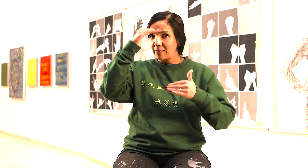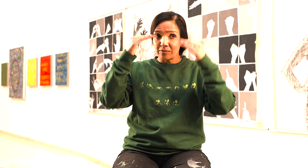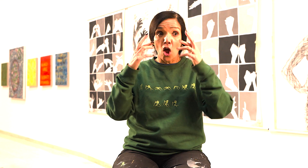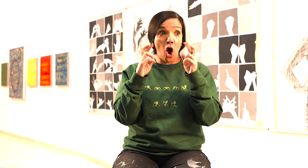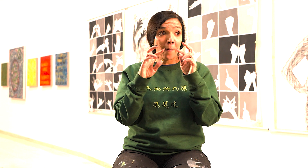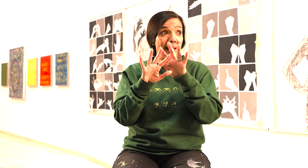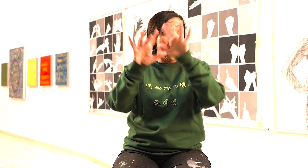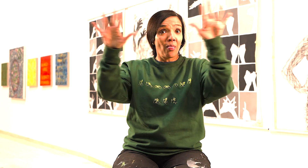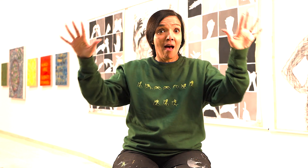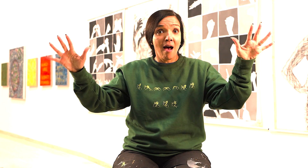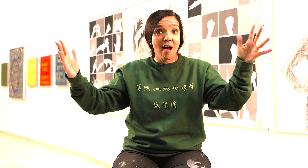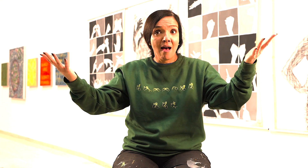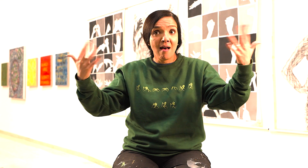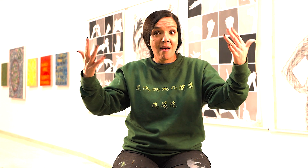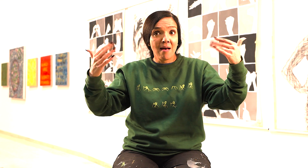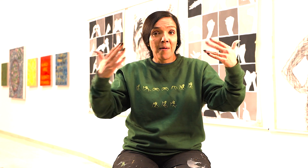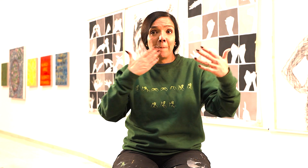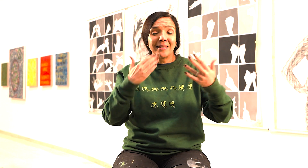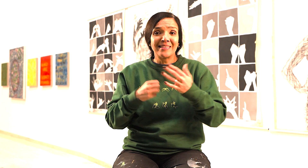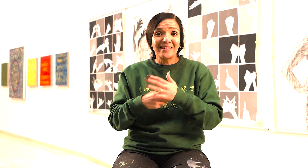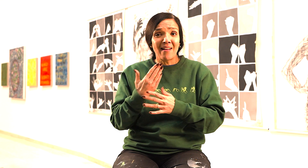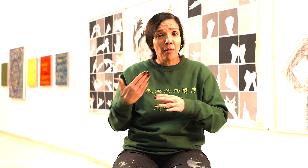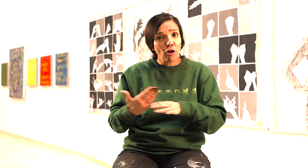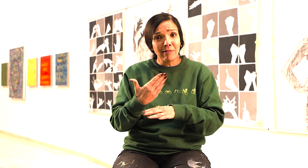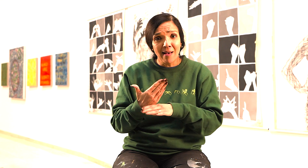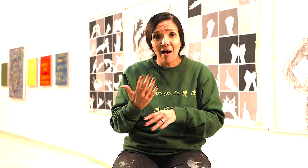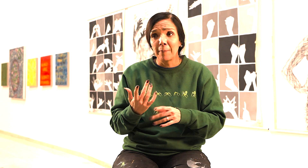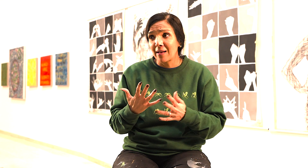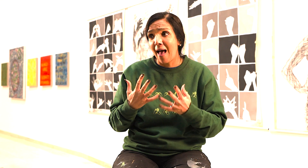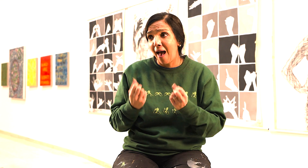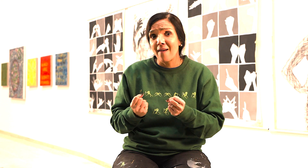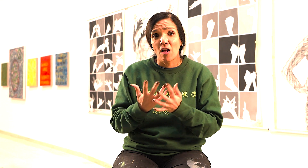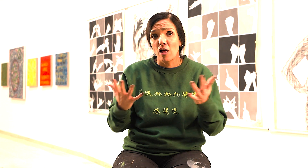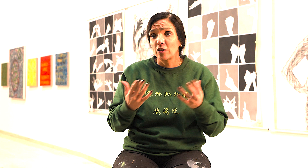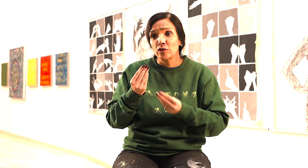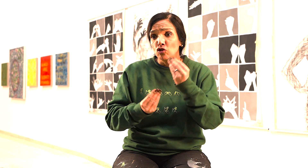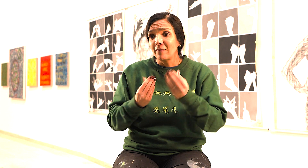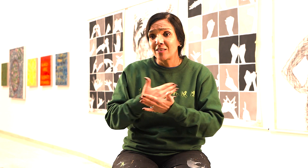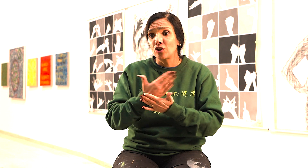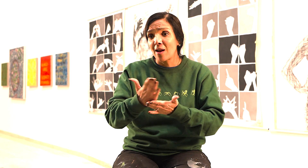I'm hoping they're out there and I will get to see them, 'cause I really want to encourage them to develop their career.